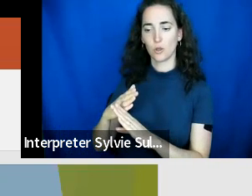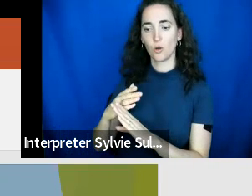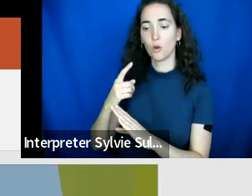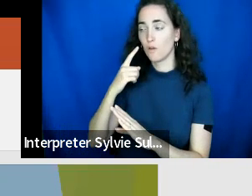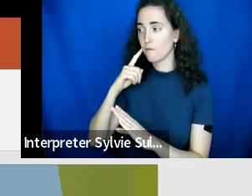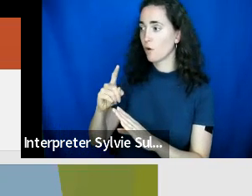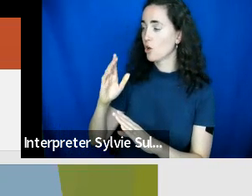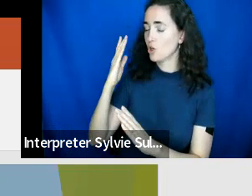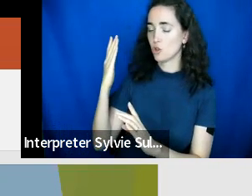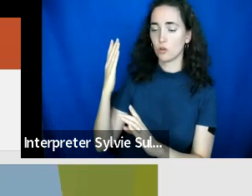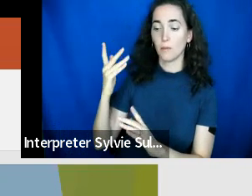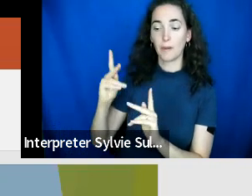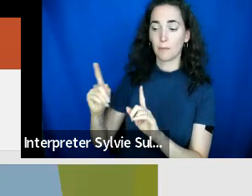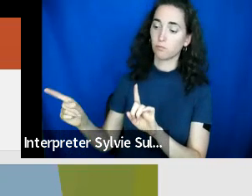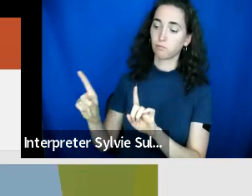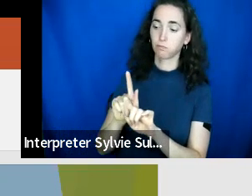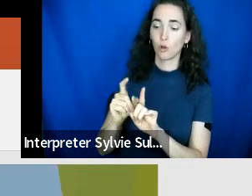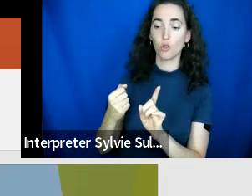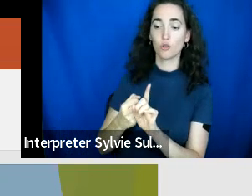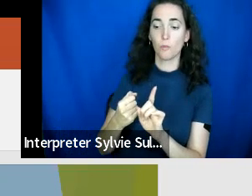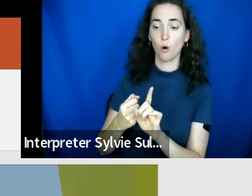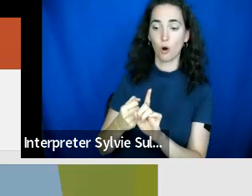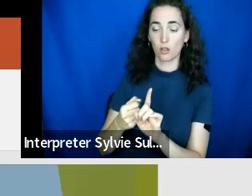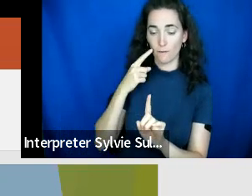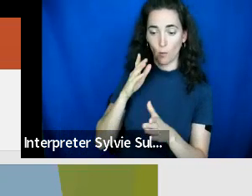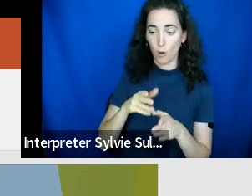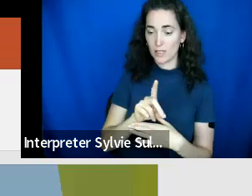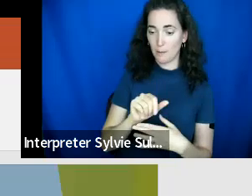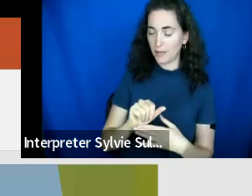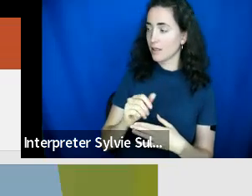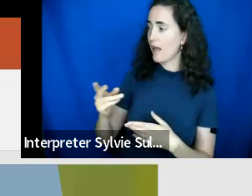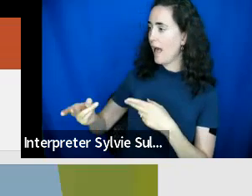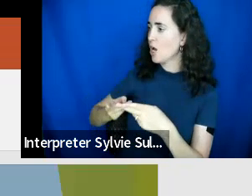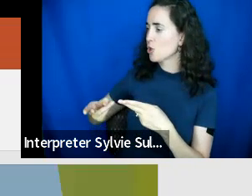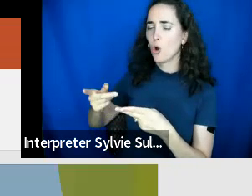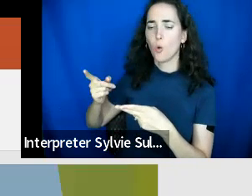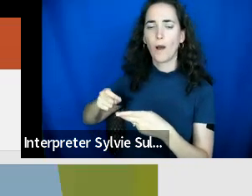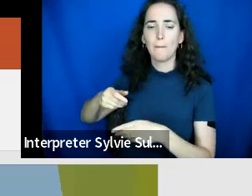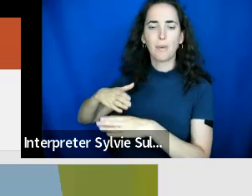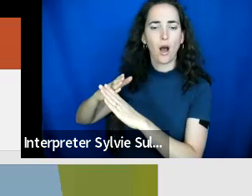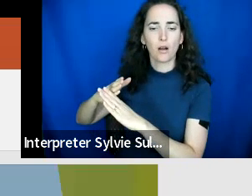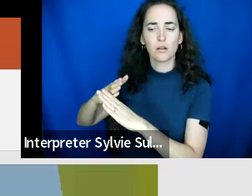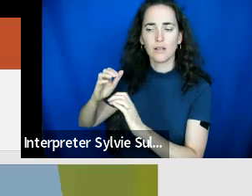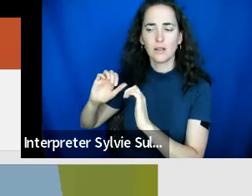Professionals for persons with disabilities. There was a heavy emphasis on this one.